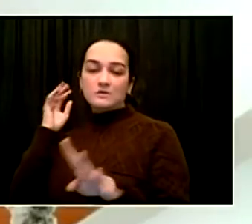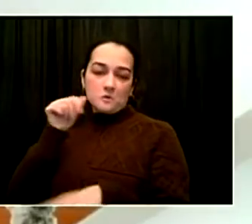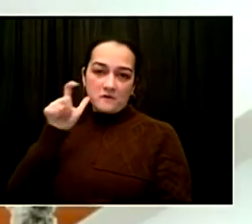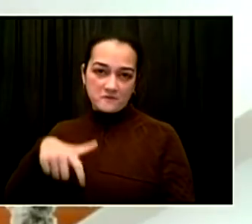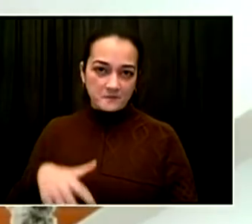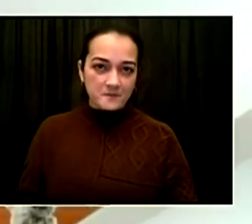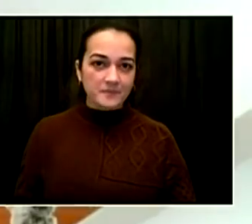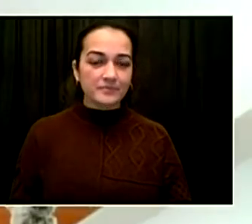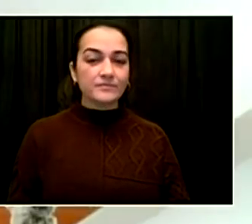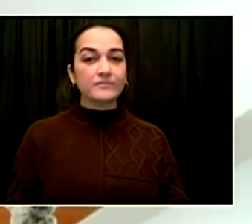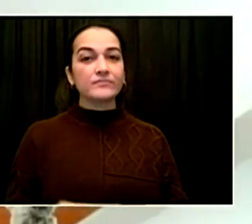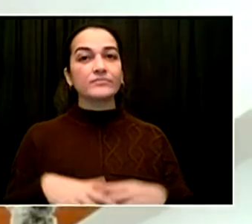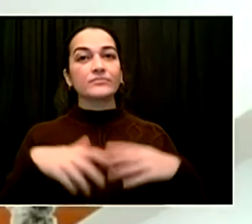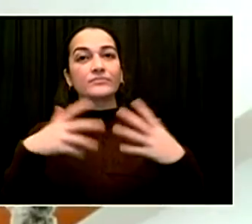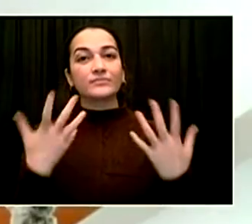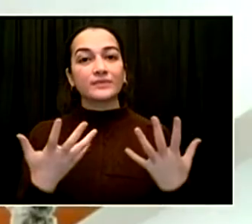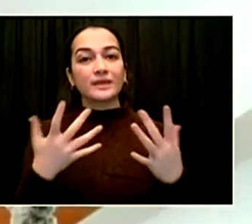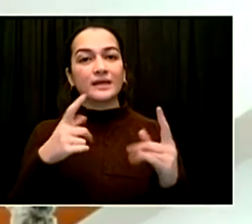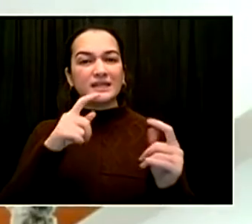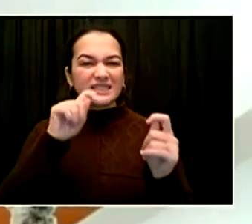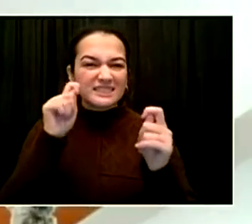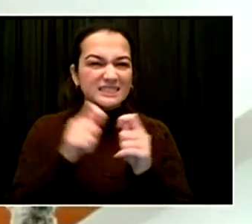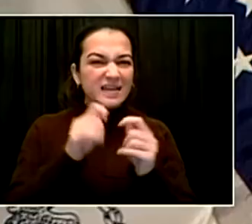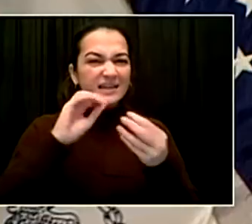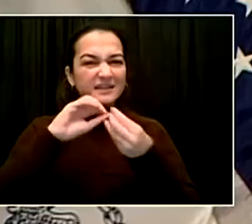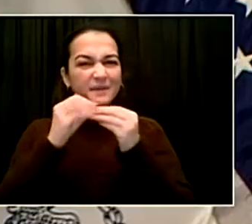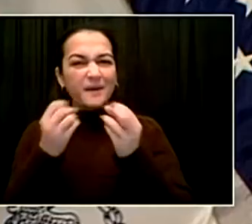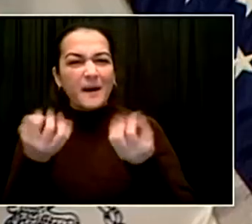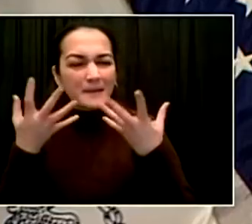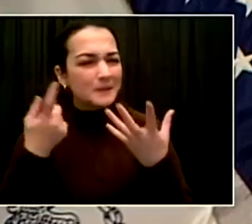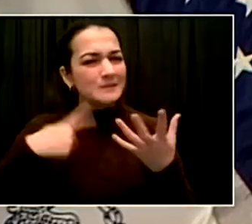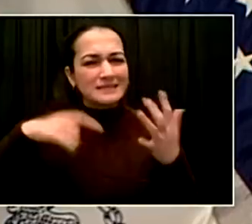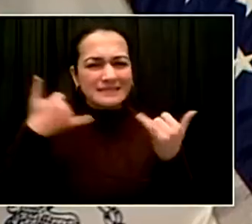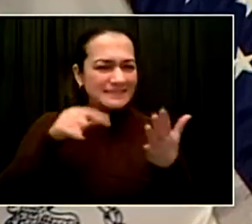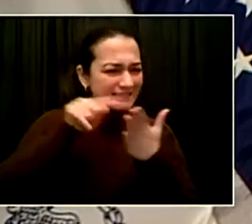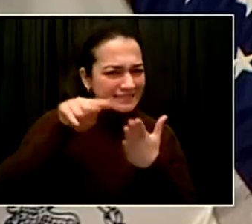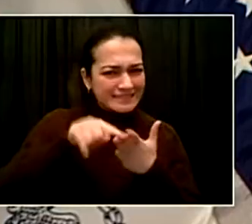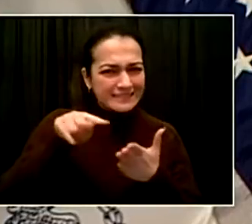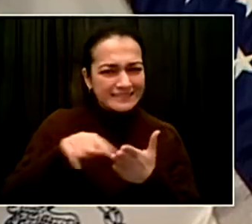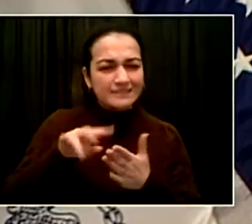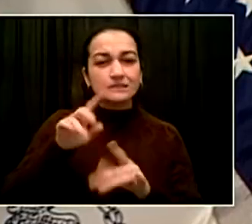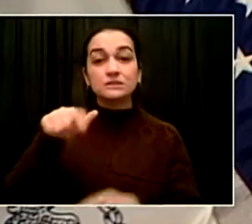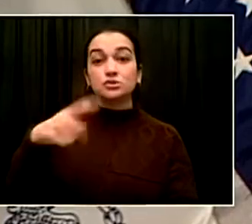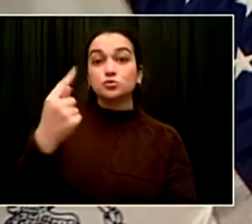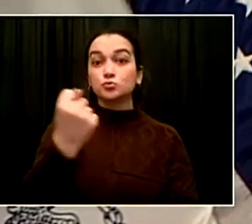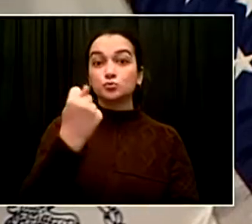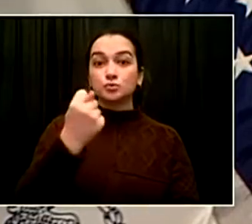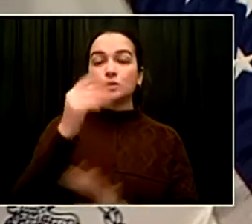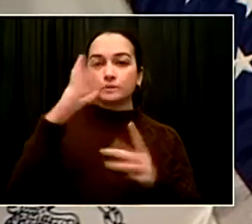TESTING SITES. WE ALSO WANT TO MAKE A COMMITMENT SO WE KNOW WHERE